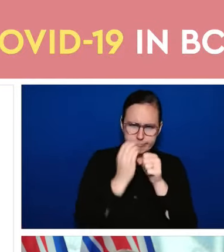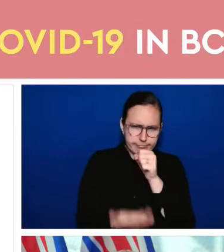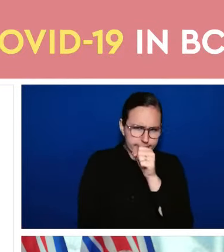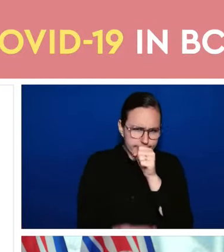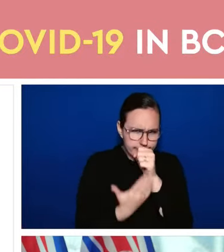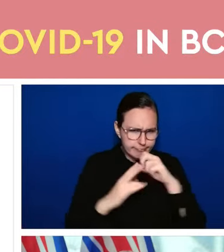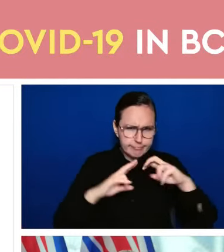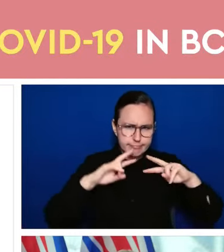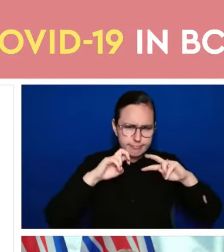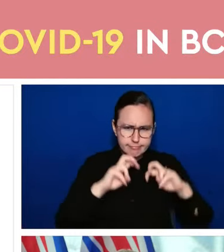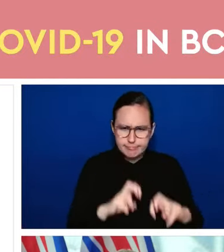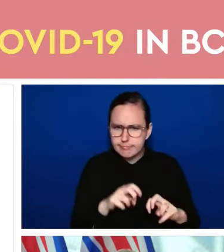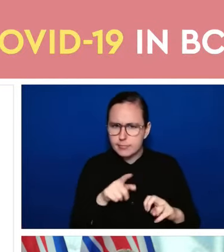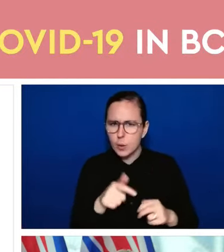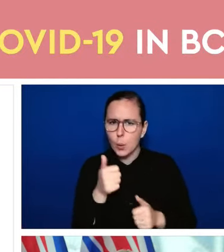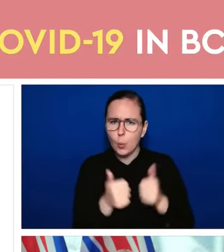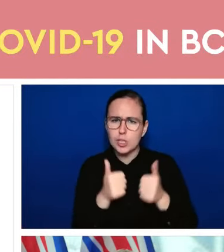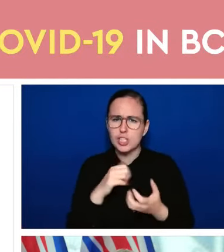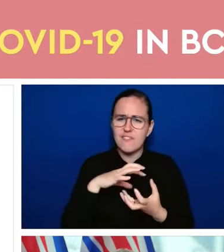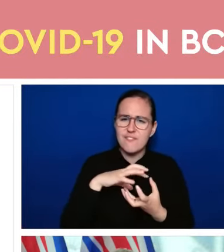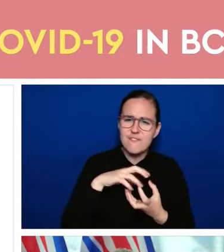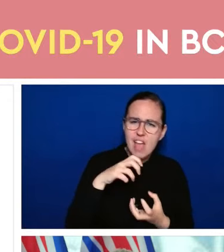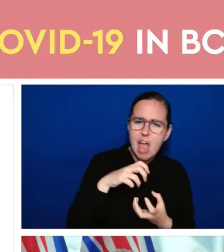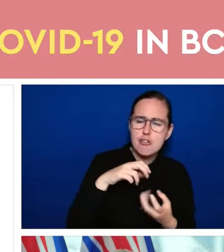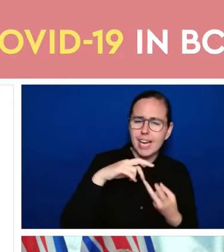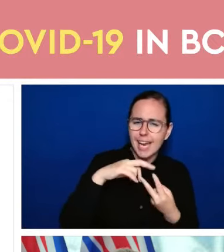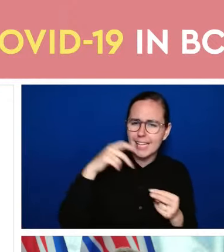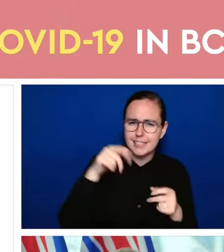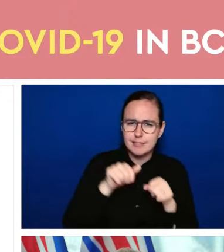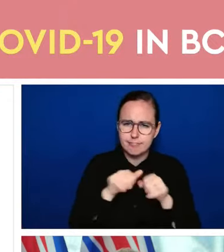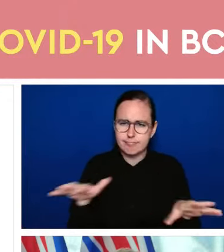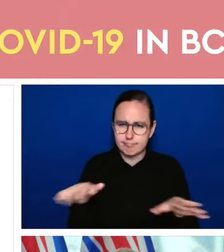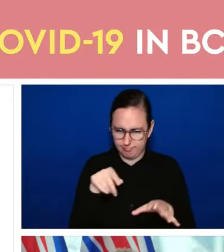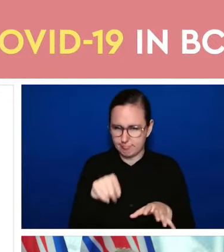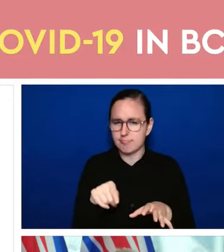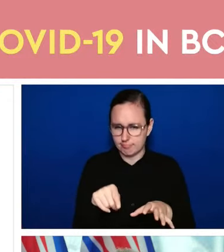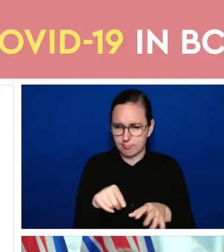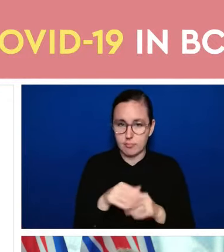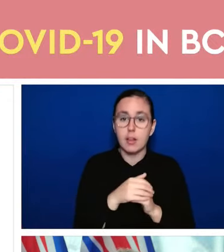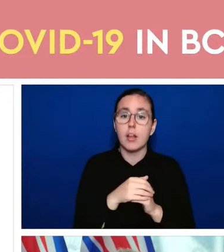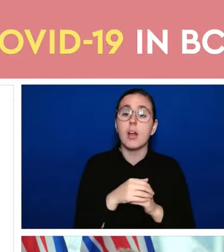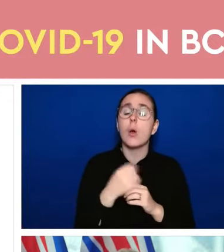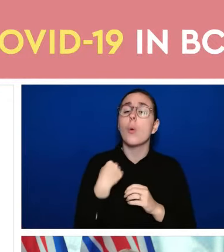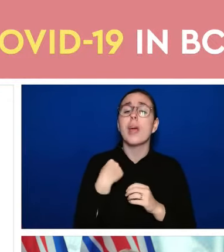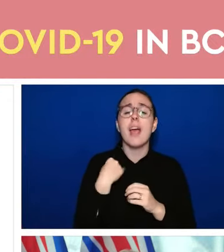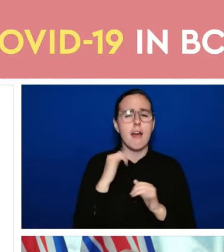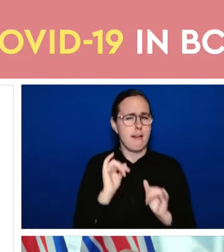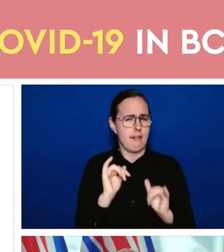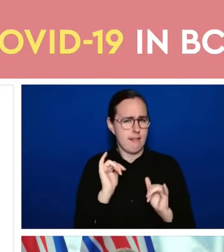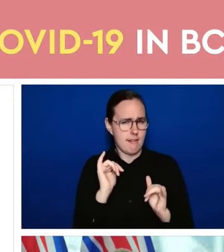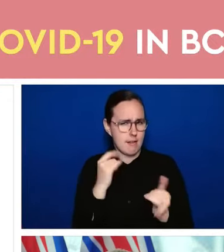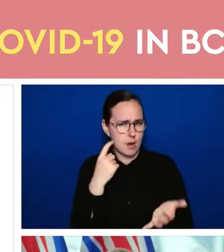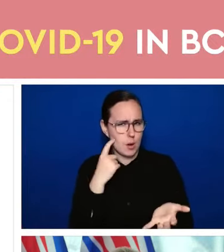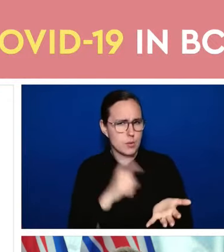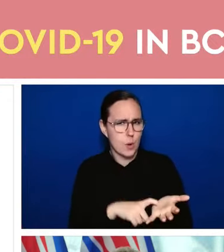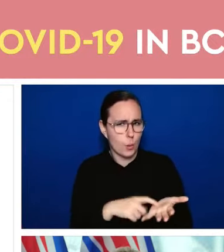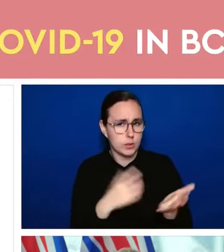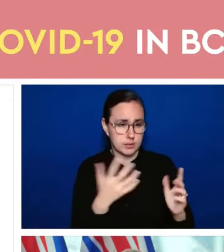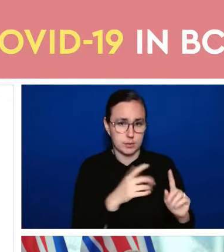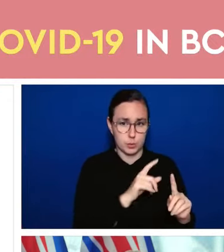changing over time. And what we've seen from the beginning of